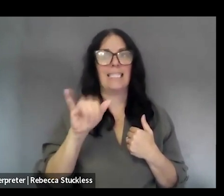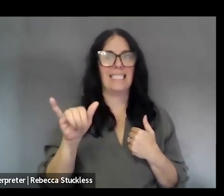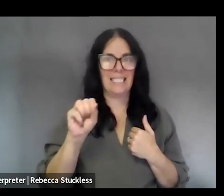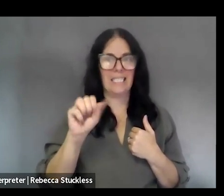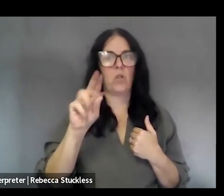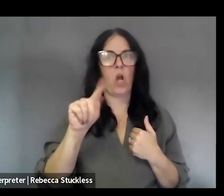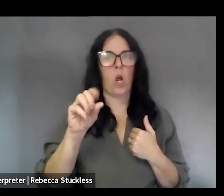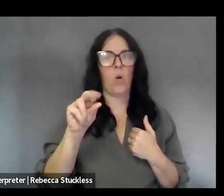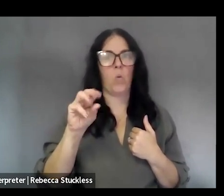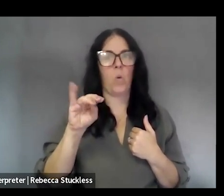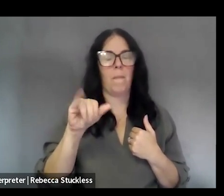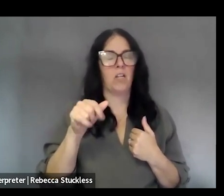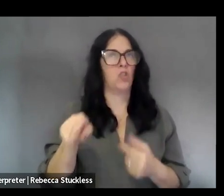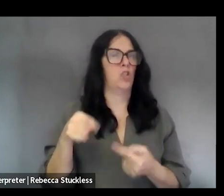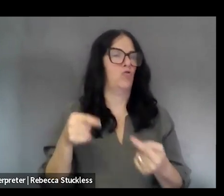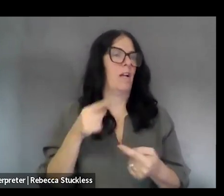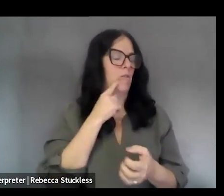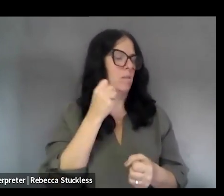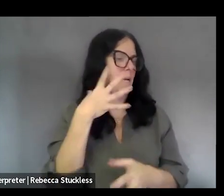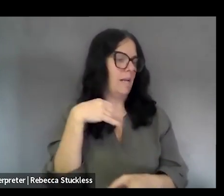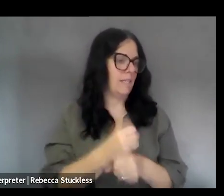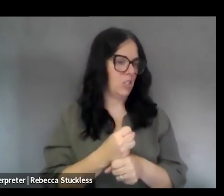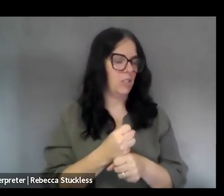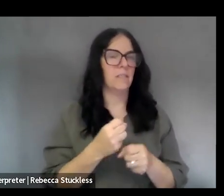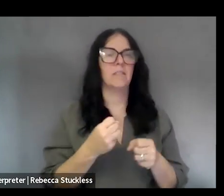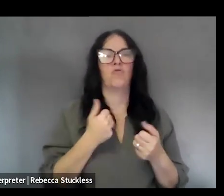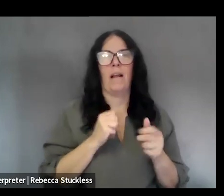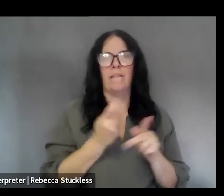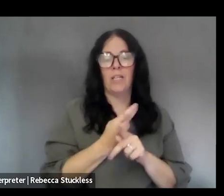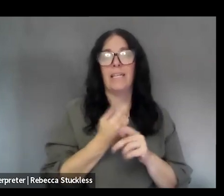what was going on, and then she wrote a book about it, and she's interviewing a lot of people